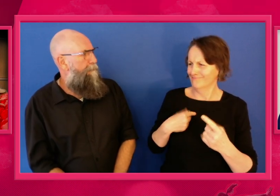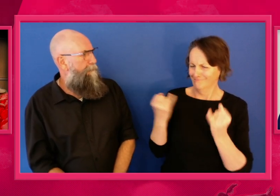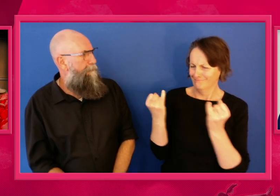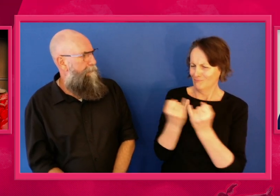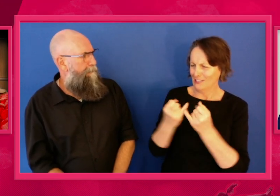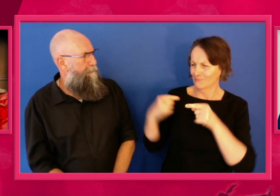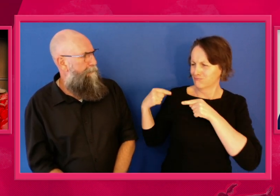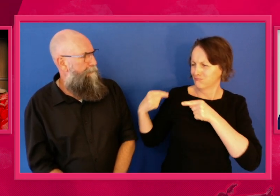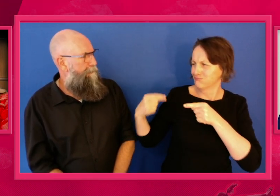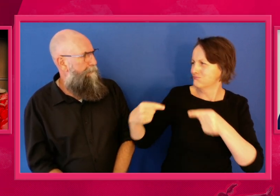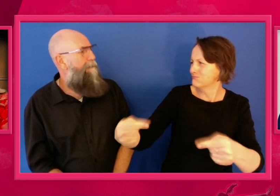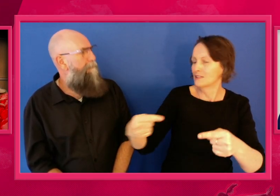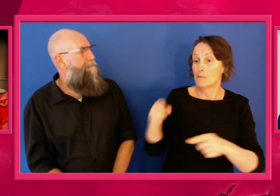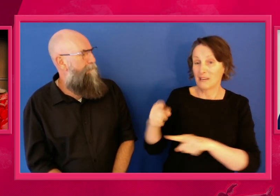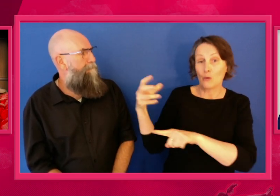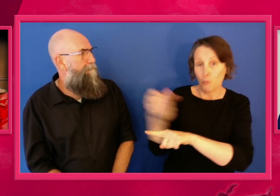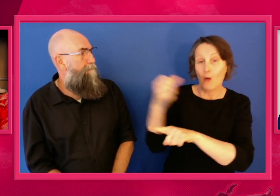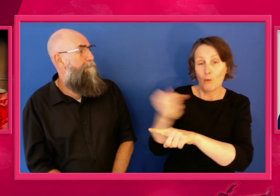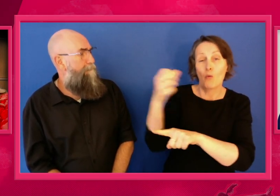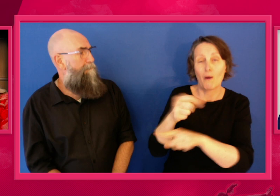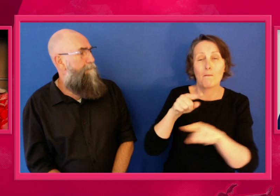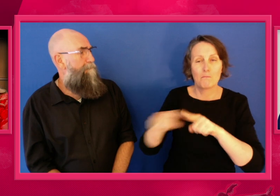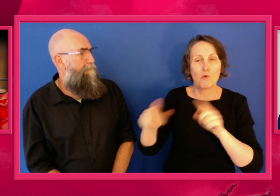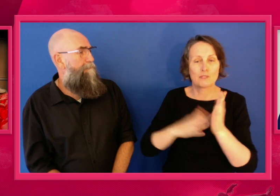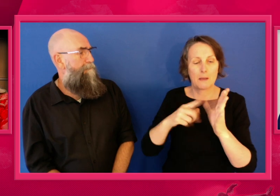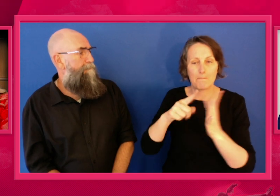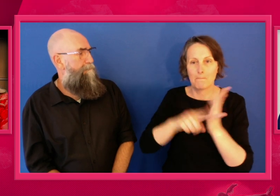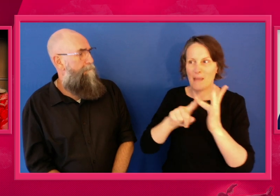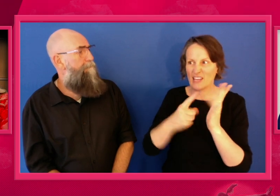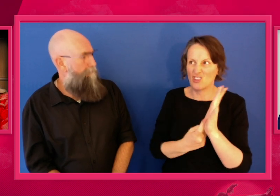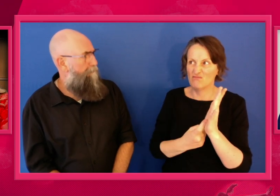most of the majors. Well, actually, he's, yeah, pretty much all of them except for I